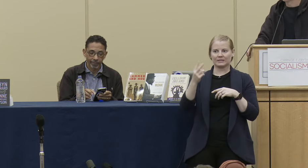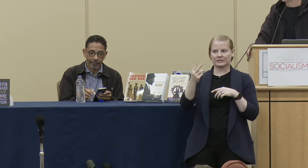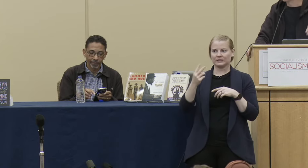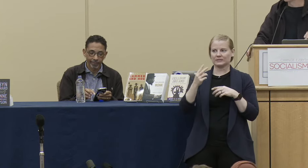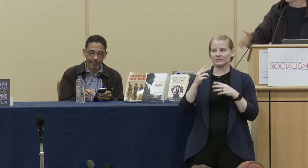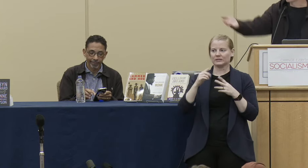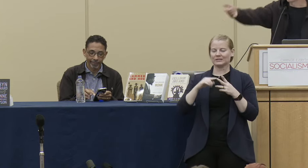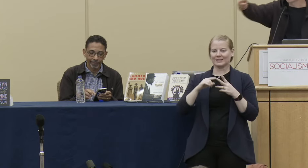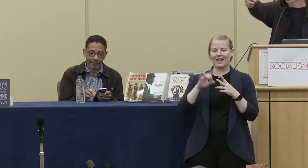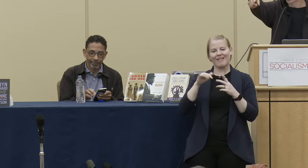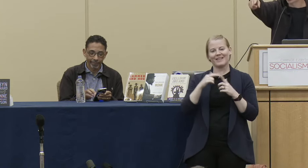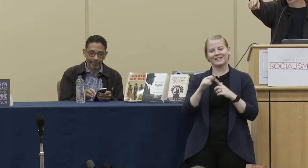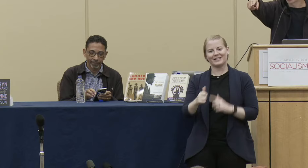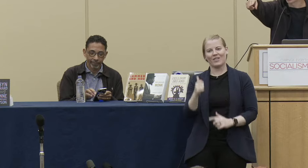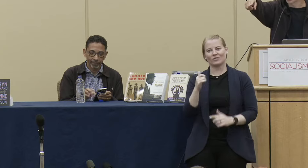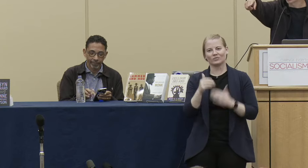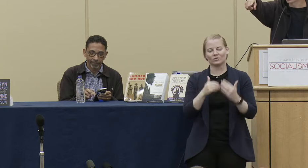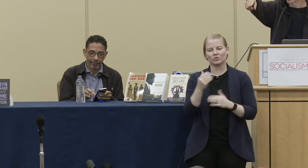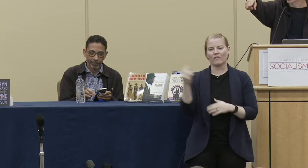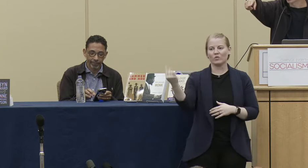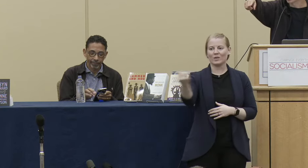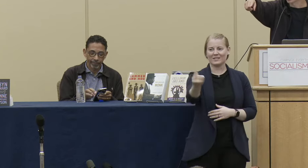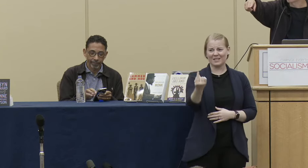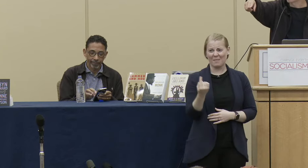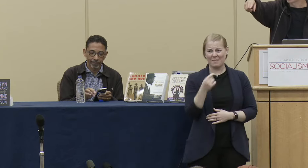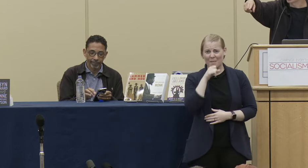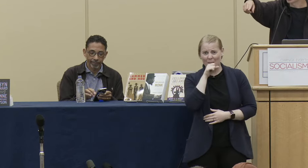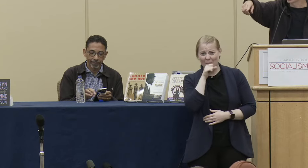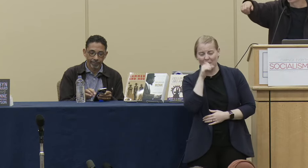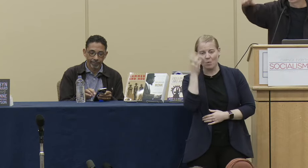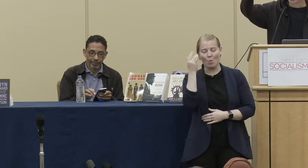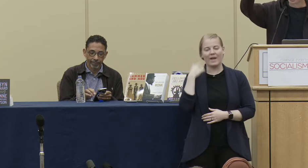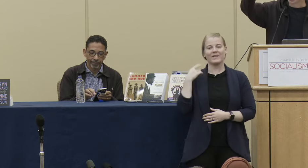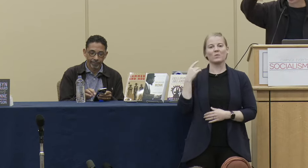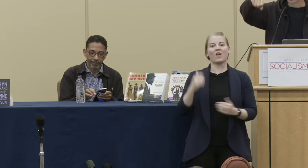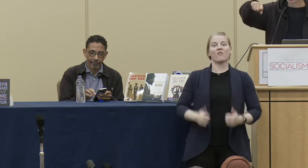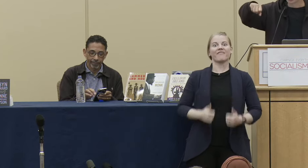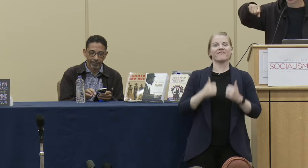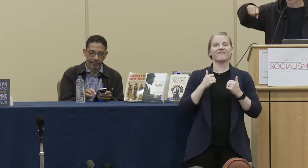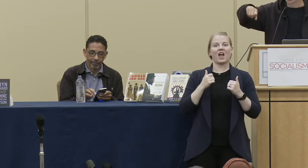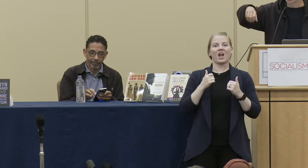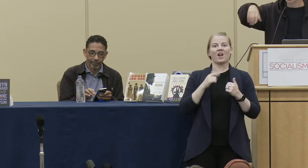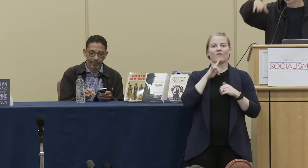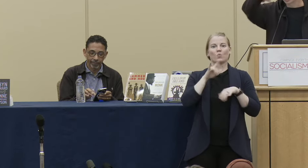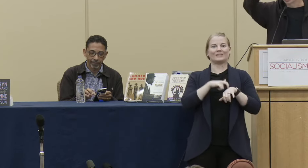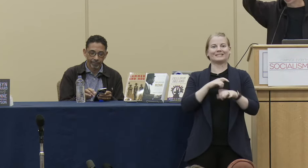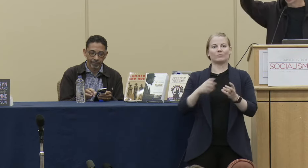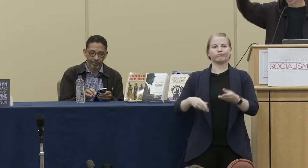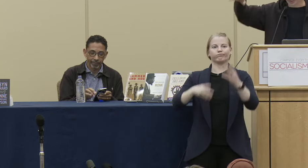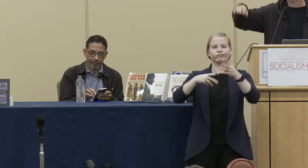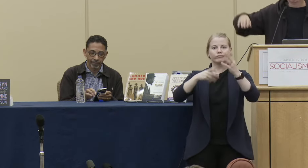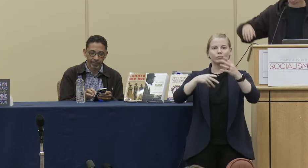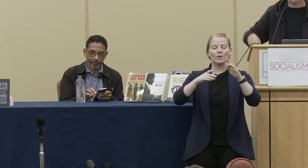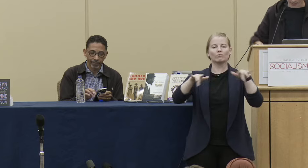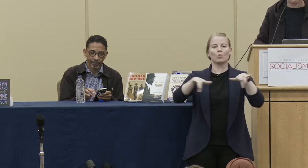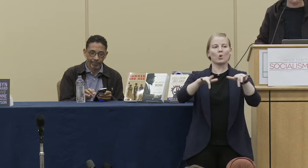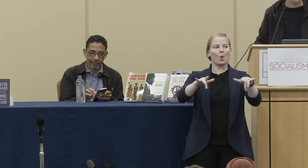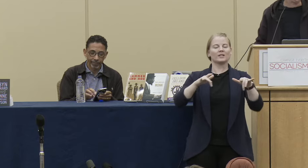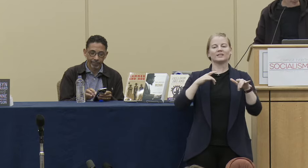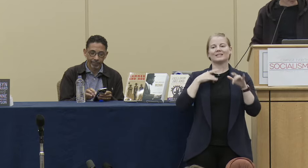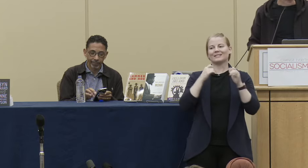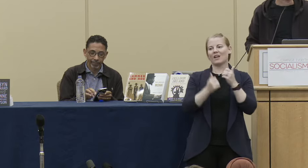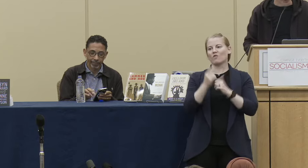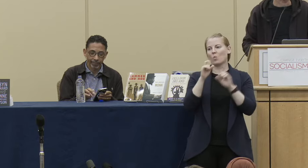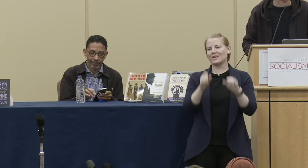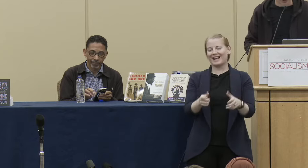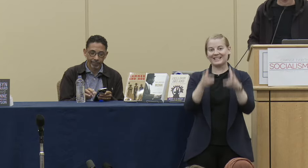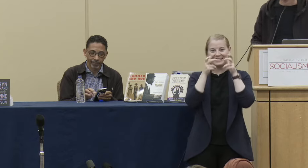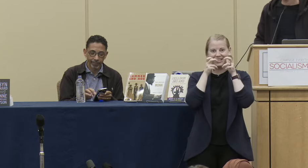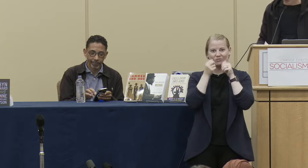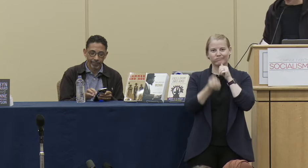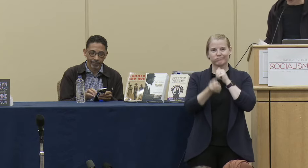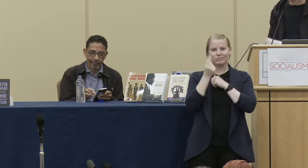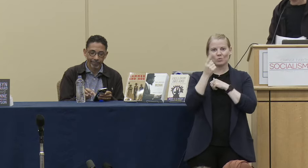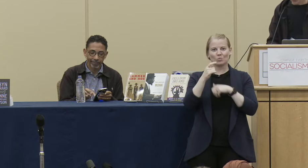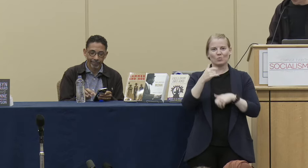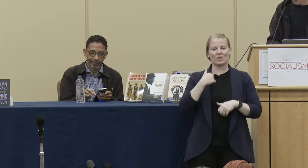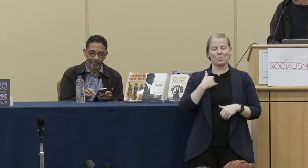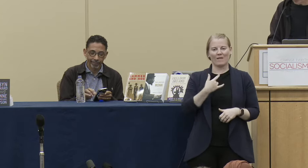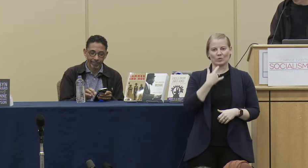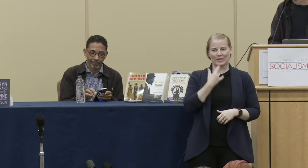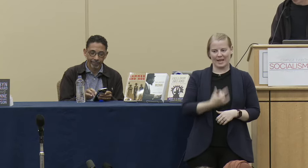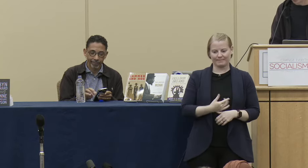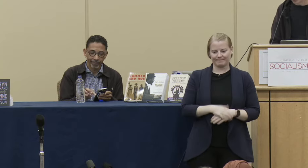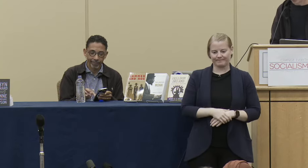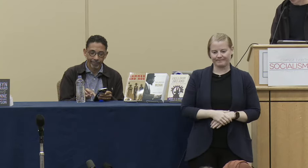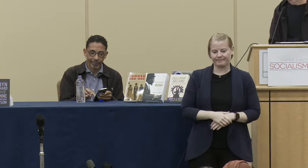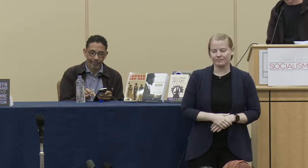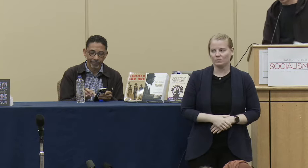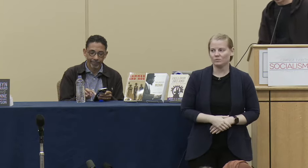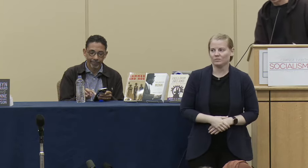You can be first